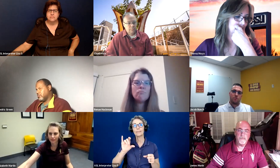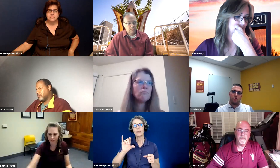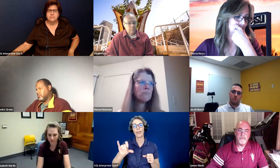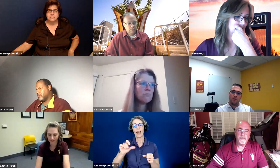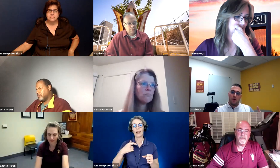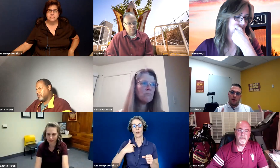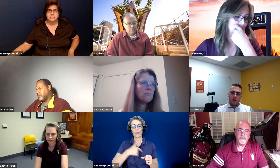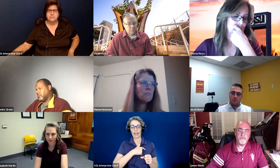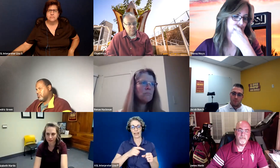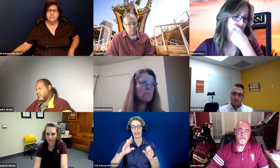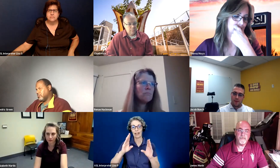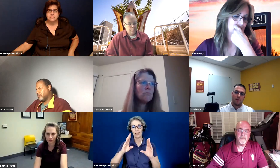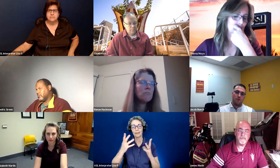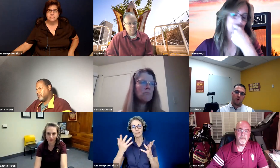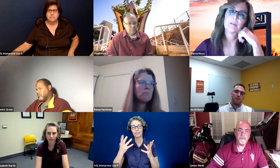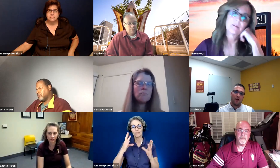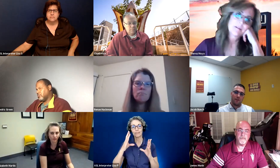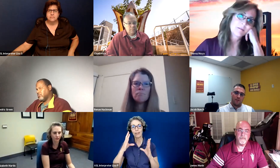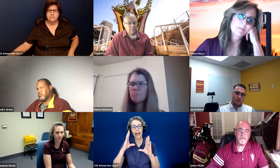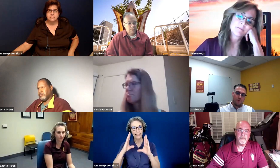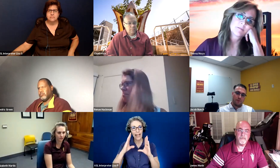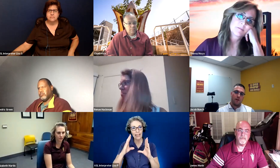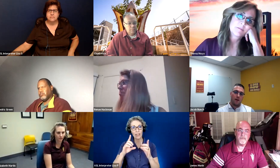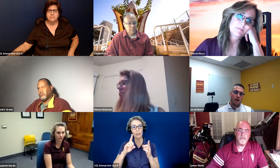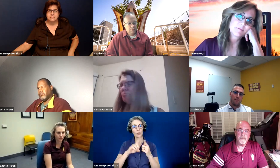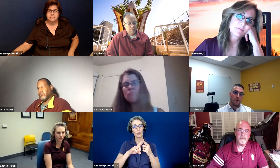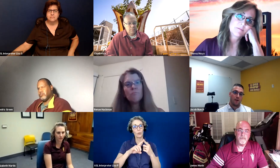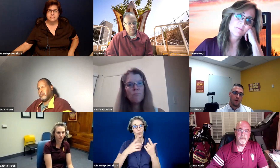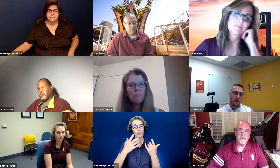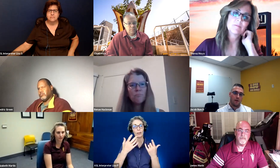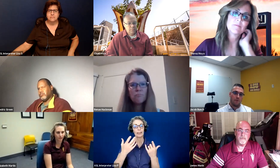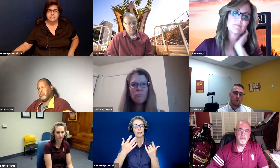to that universality of course content access,